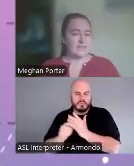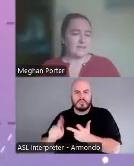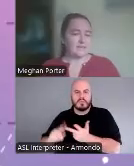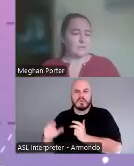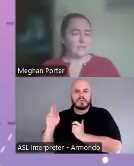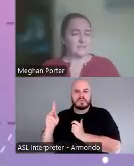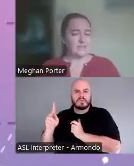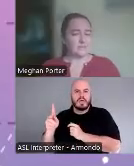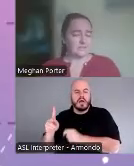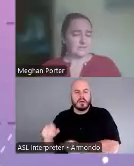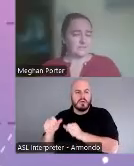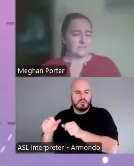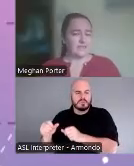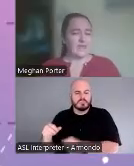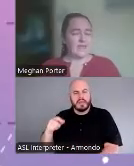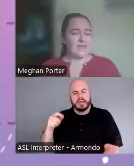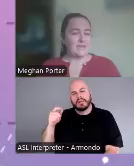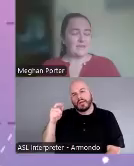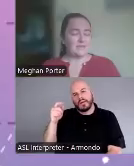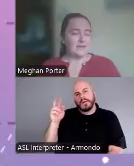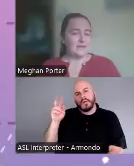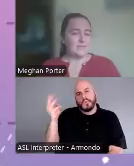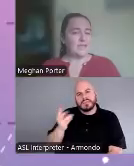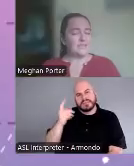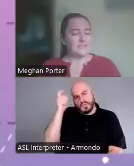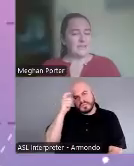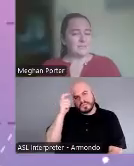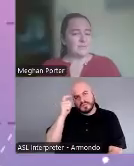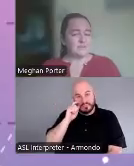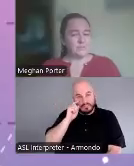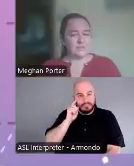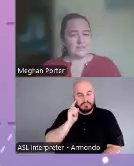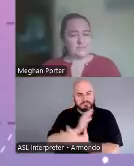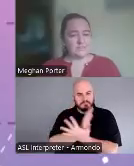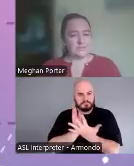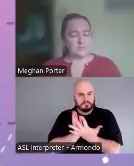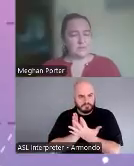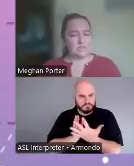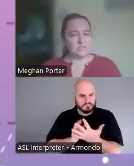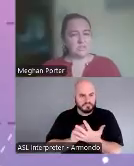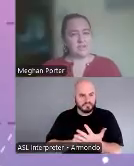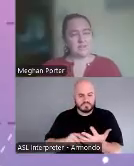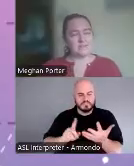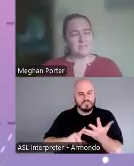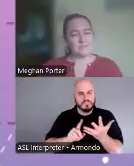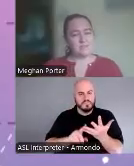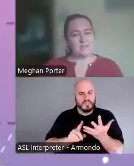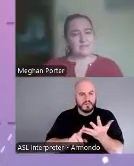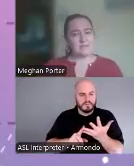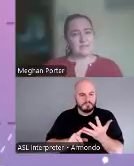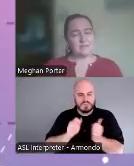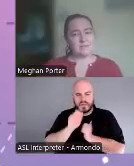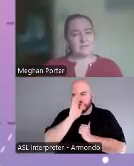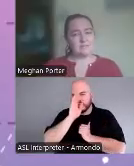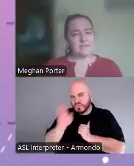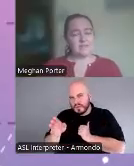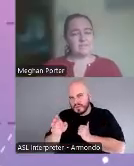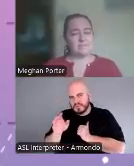and Wednesday Wisdoms. And again, the stock posts and the Wednesday Wisdoms weren't directly to social media accessibility related,